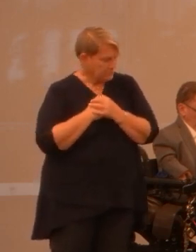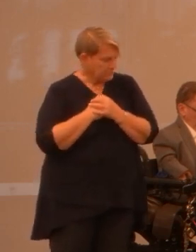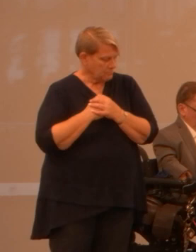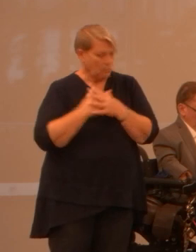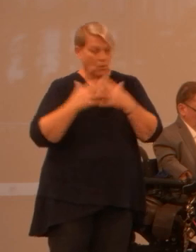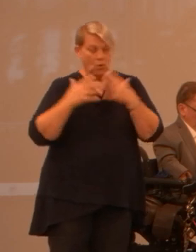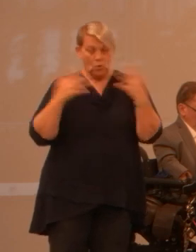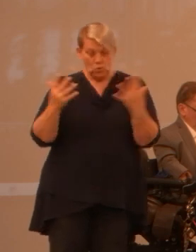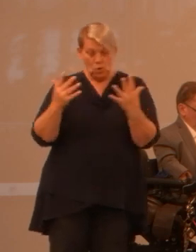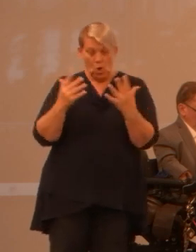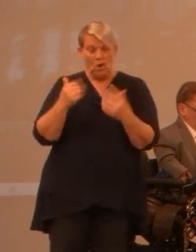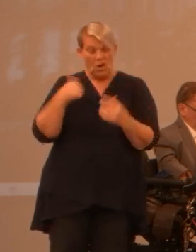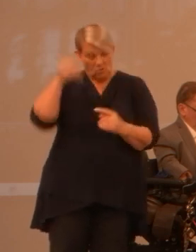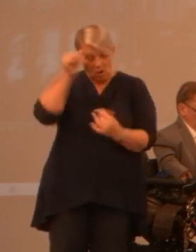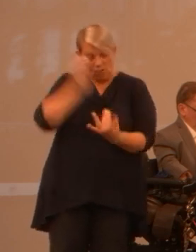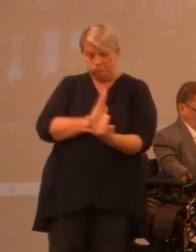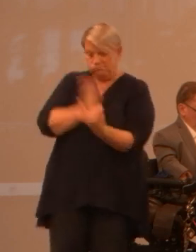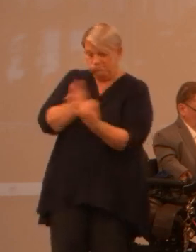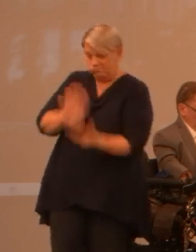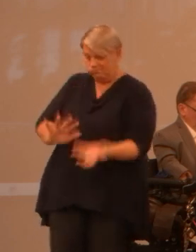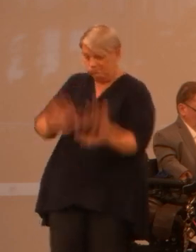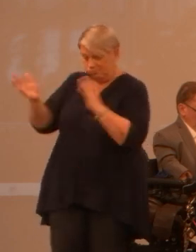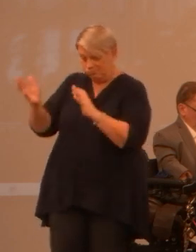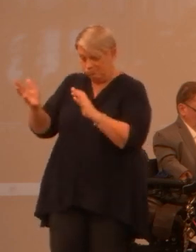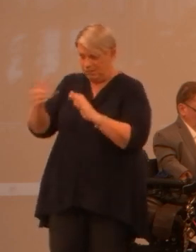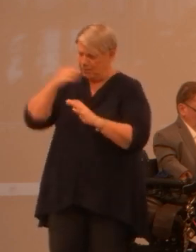So despite all this recent disruption, my people's spirits are still here,